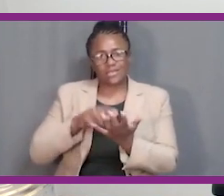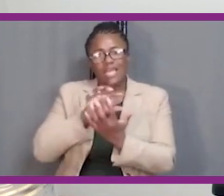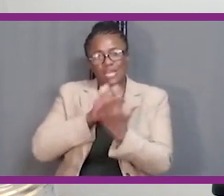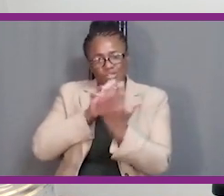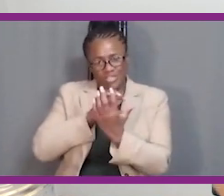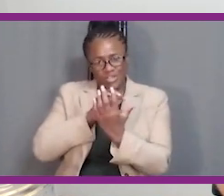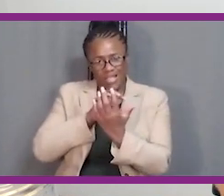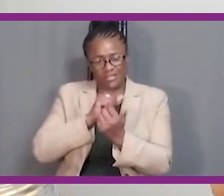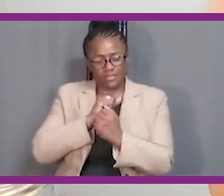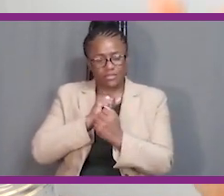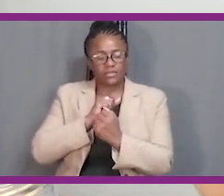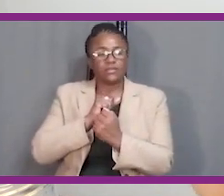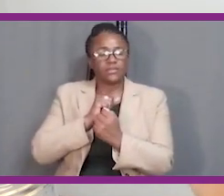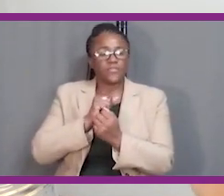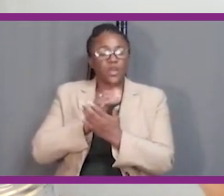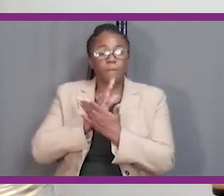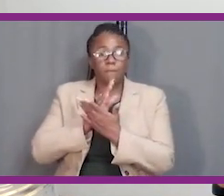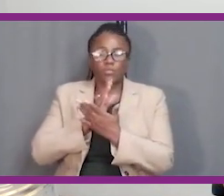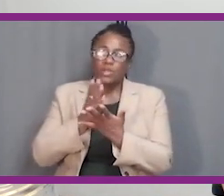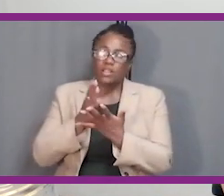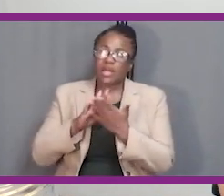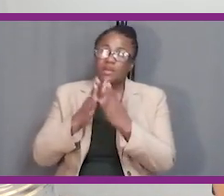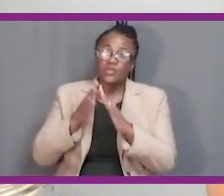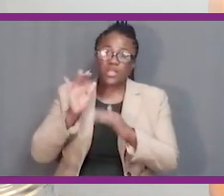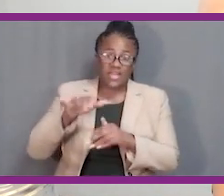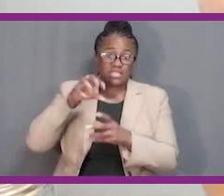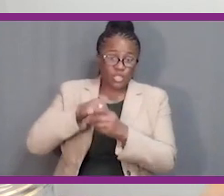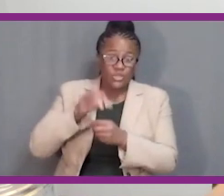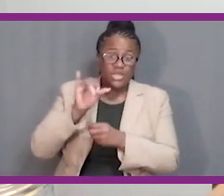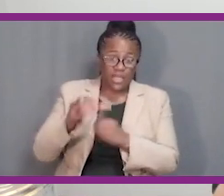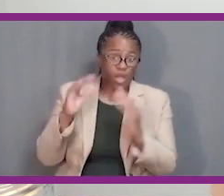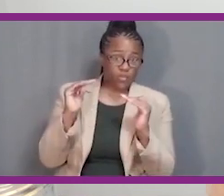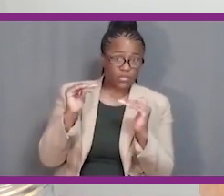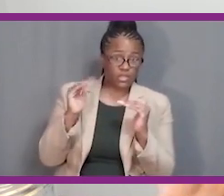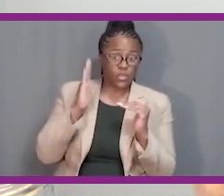would be First Nations and Indigenous peoples. And that would mean that we would have to have